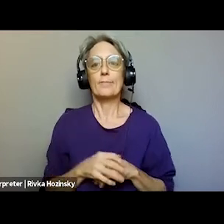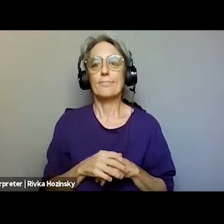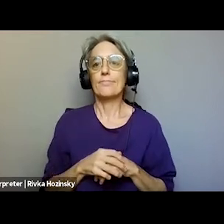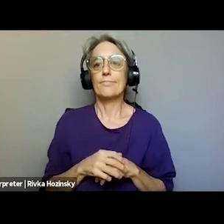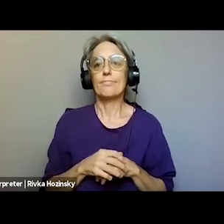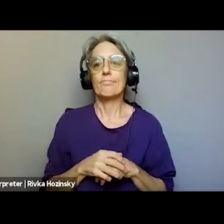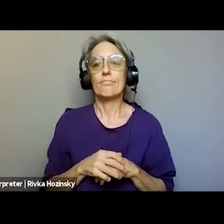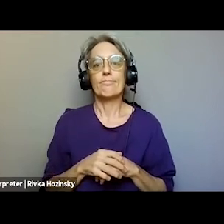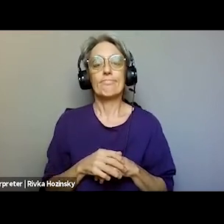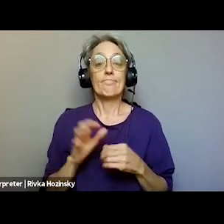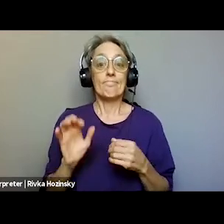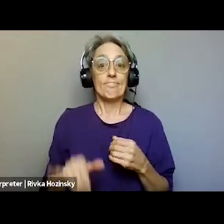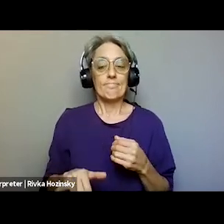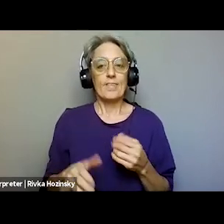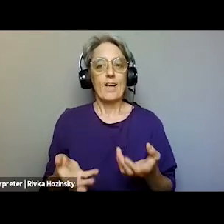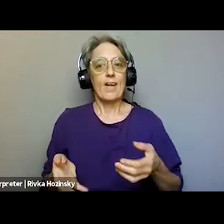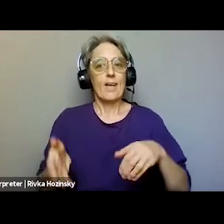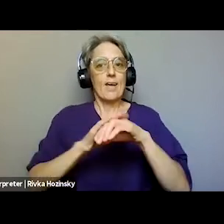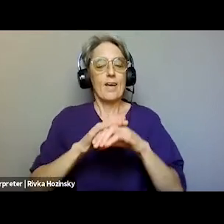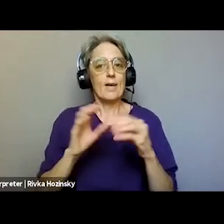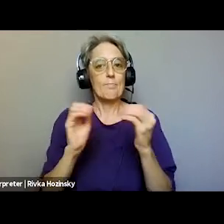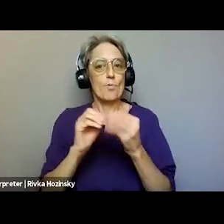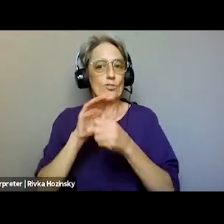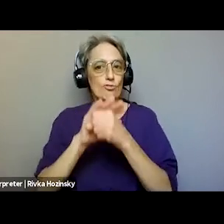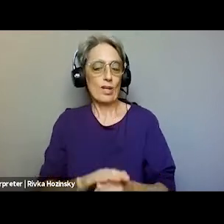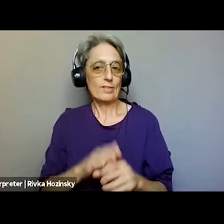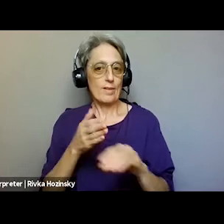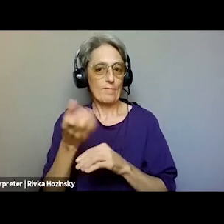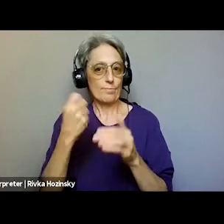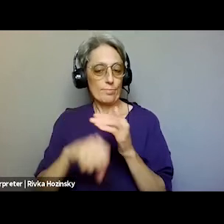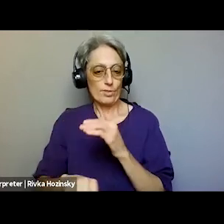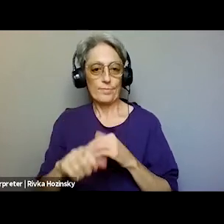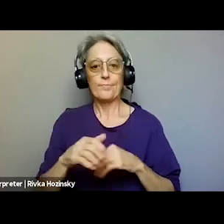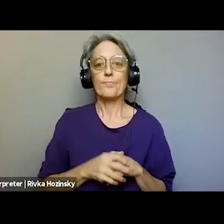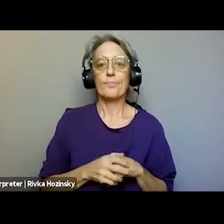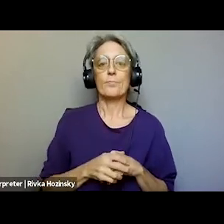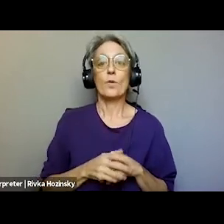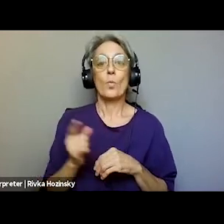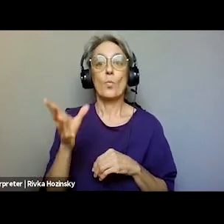stress in the postpartum period. So one mother with a physical disability said, “ I was asking